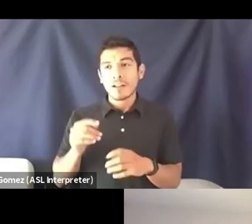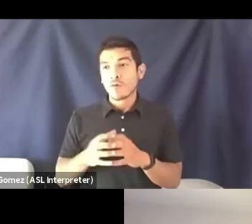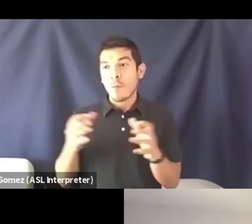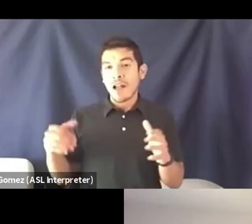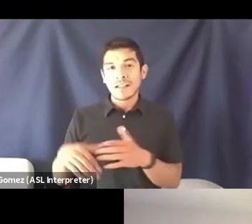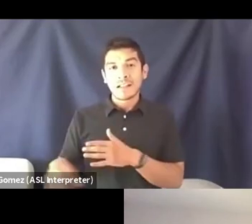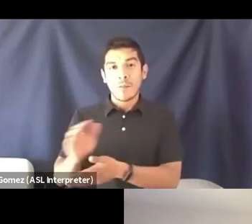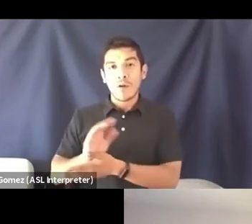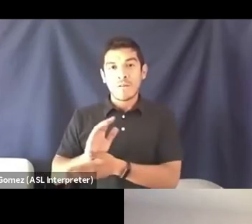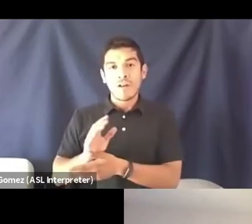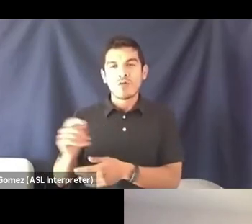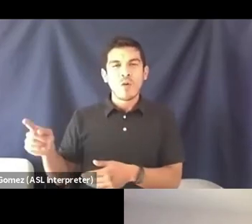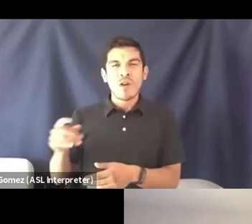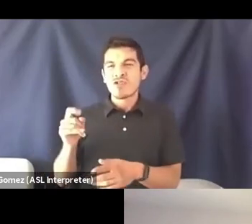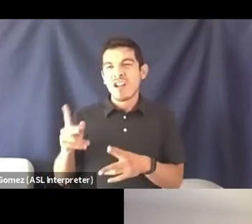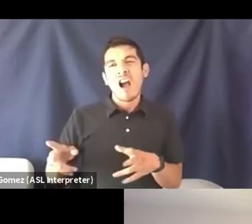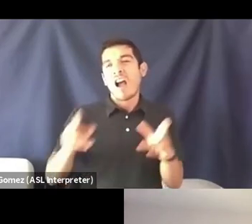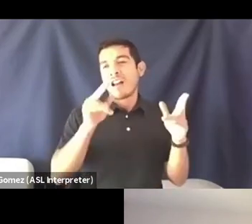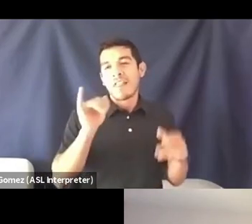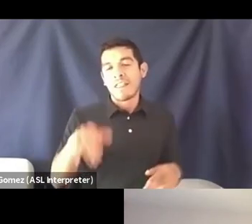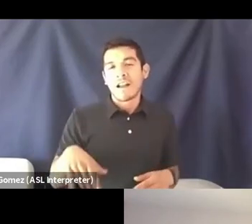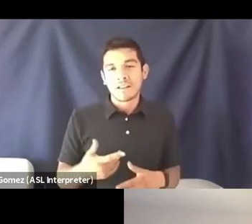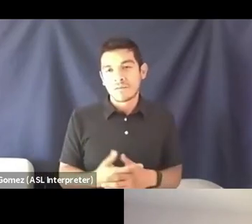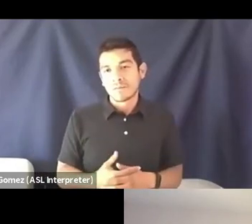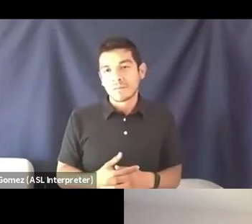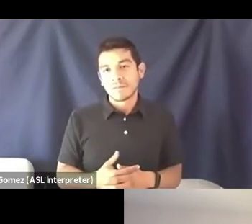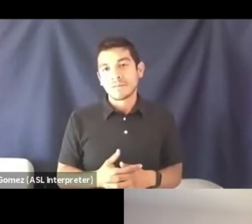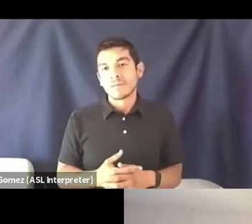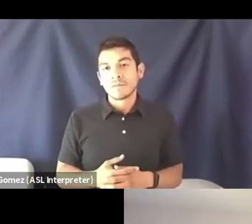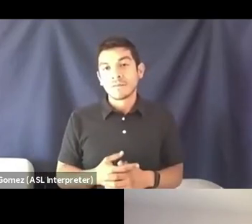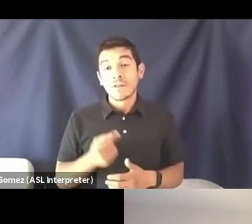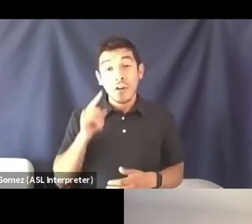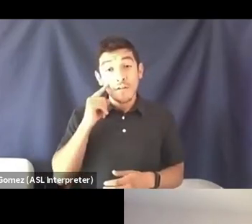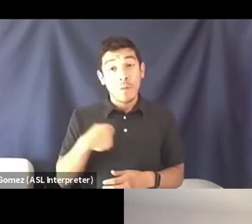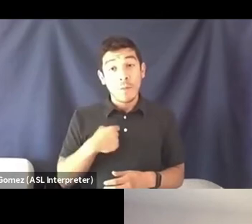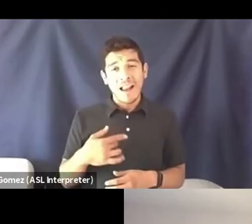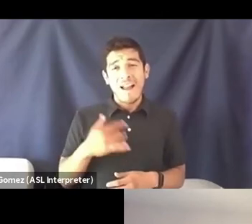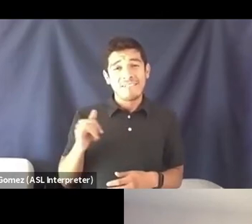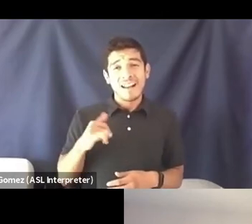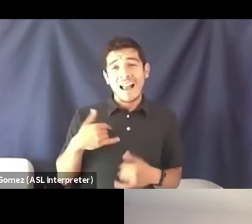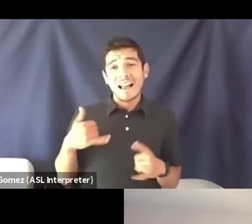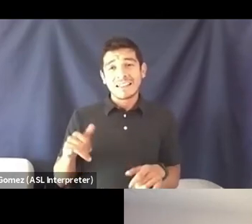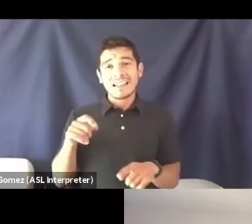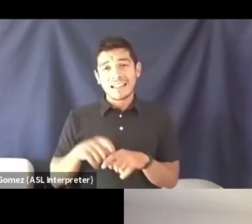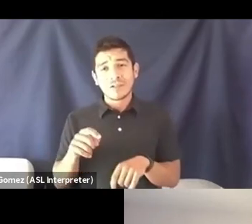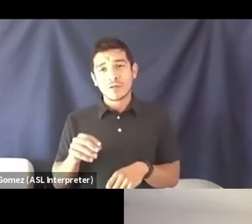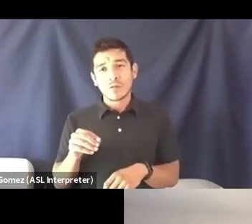So we basically just cut away. So for me, I feel I still need to navigate